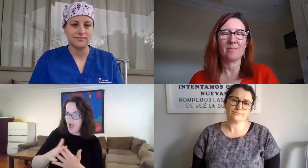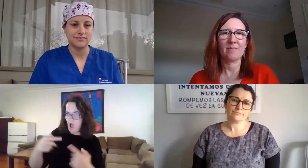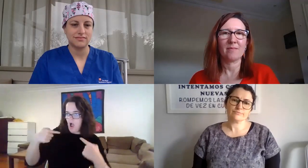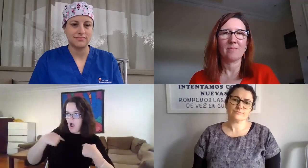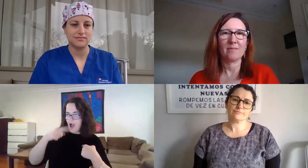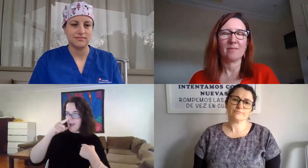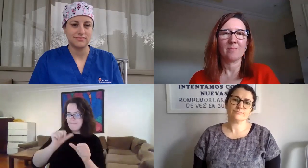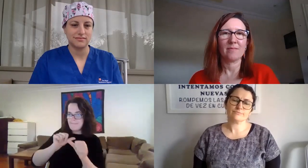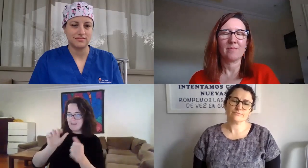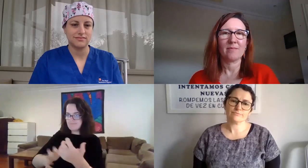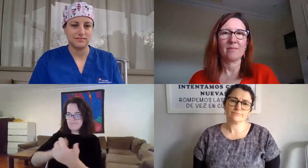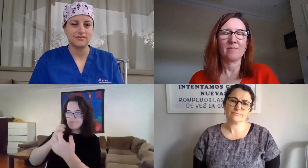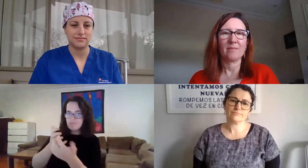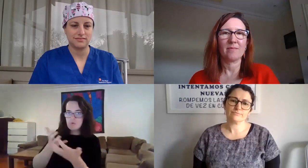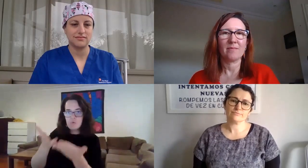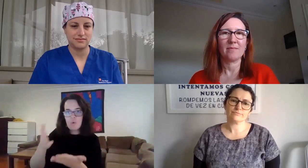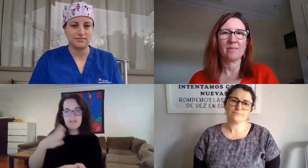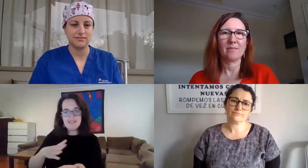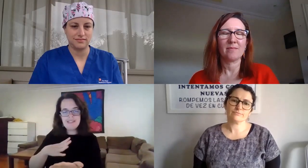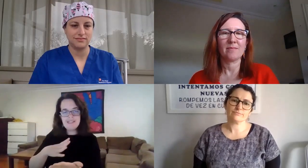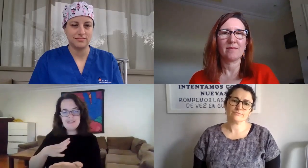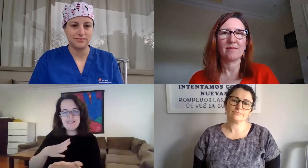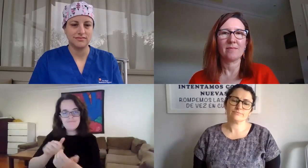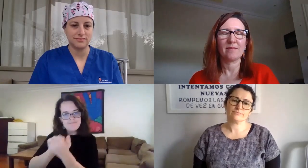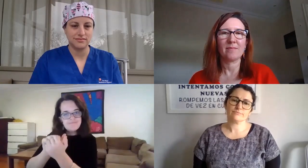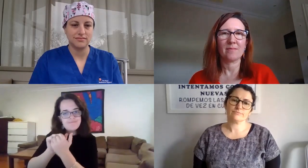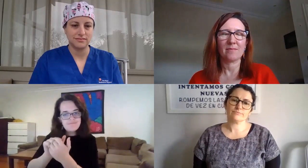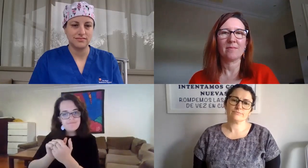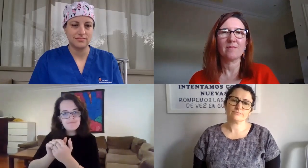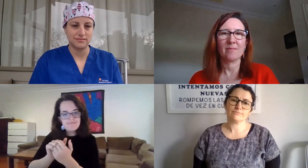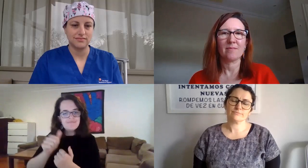health care sector meets the person ask them what they need